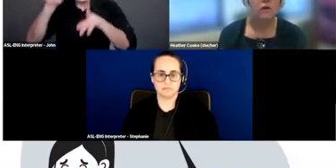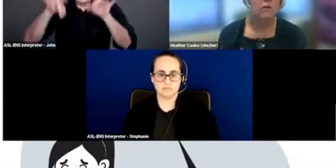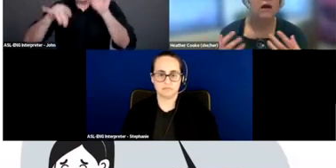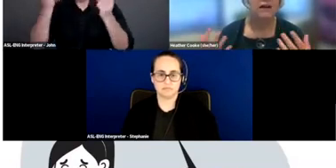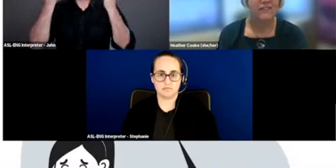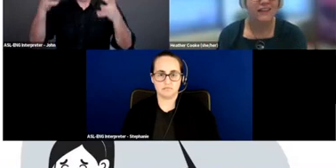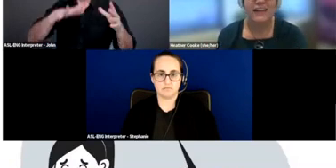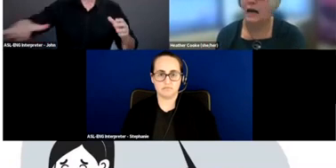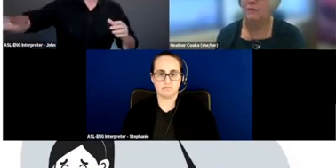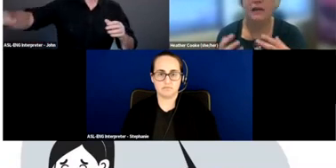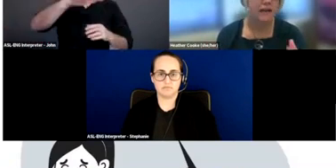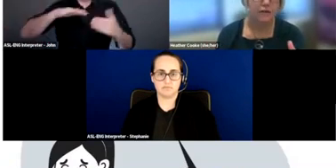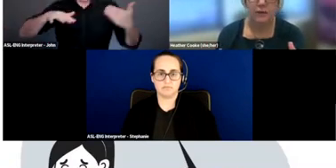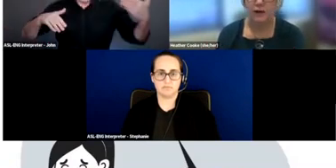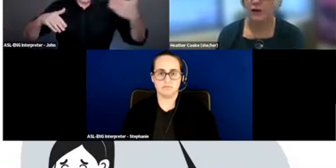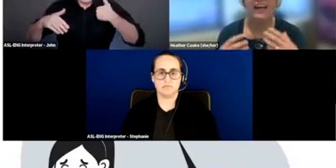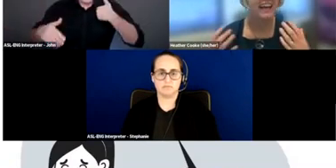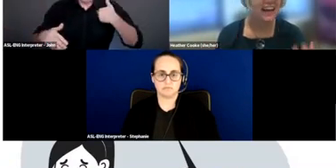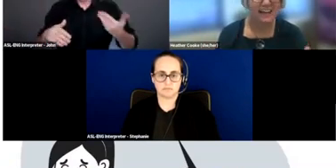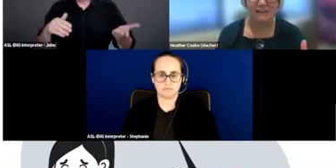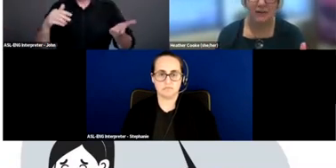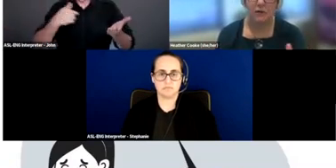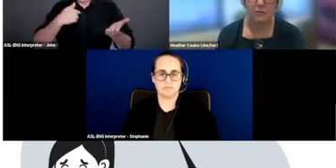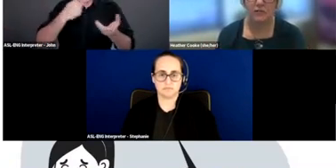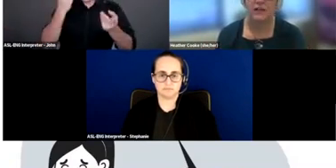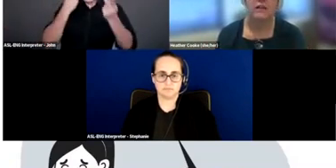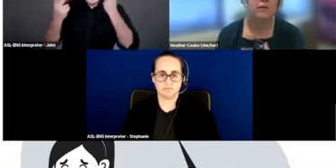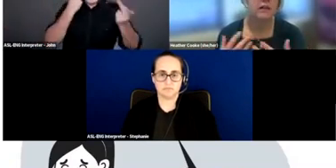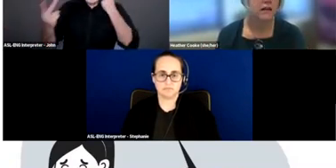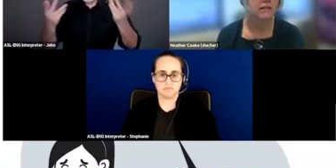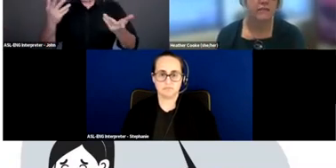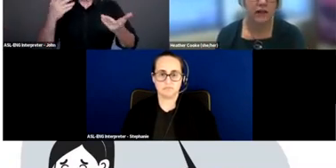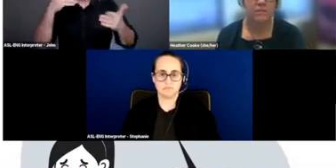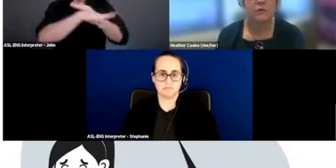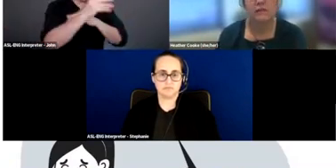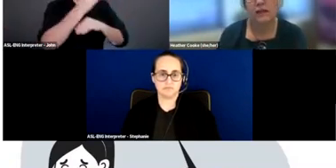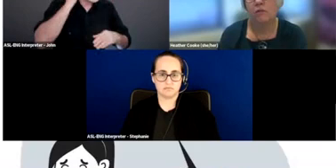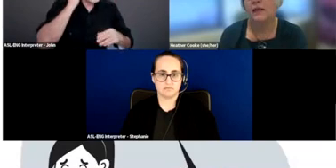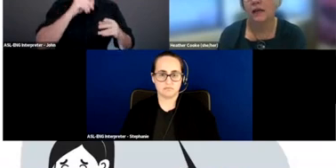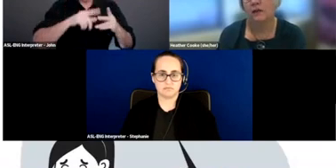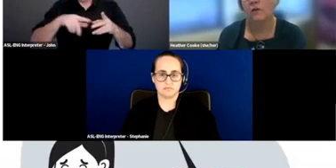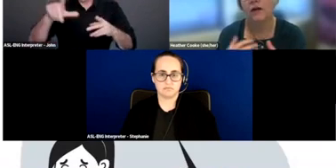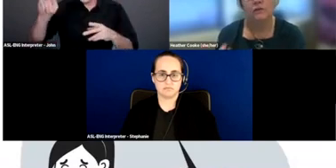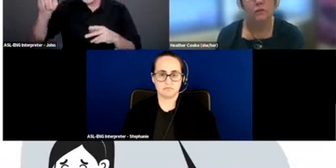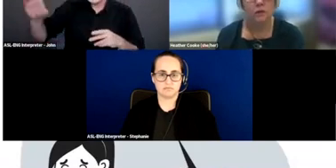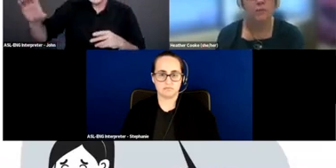so I've seen it happen everywhere at any of the homes, noted Olivia, who was an LPN who happened to work at multiple